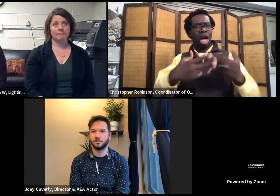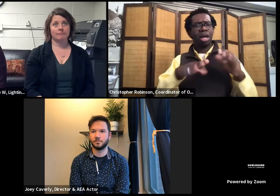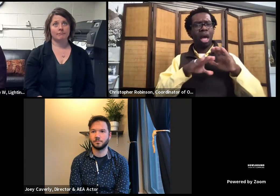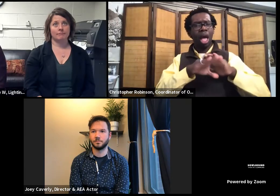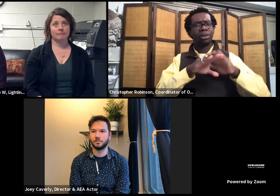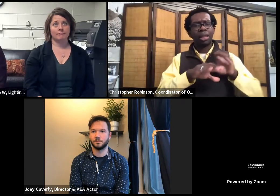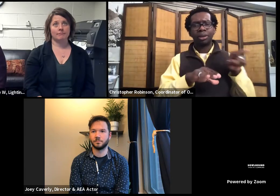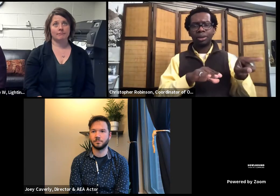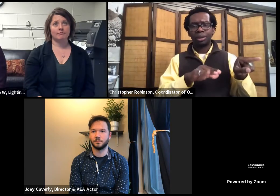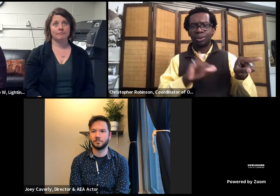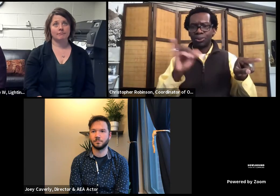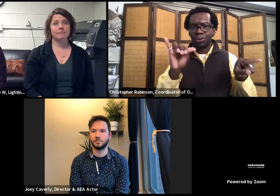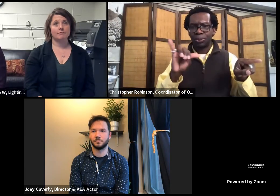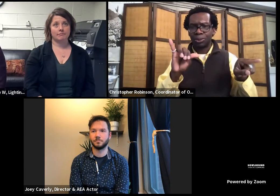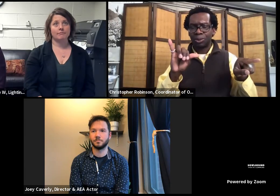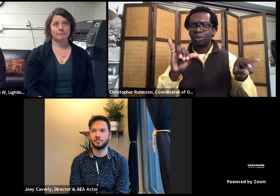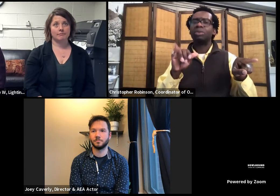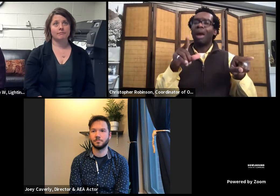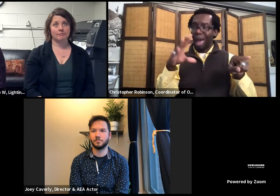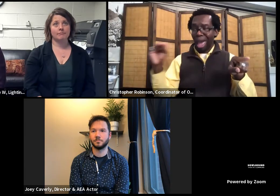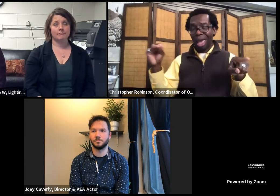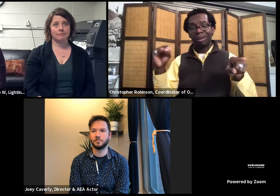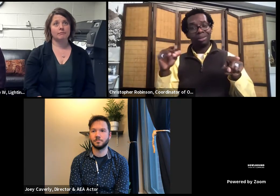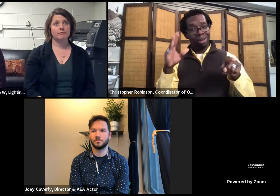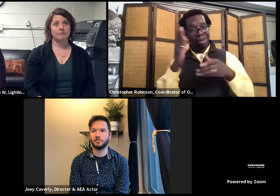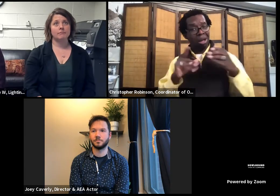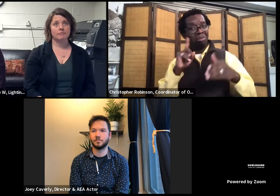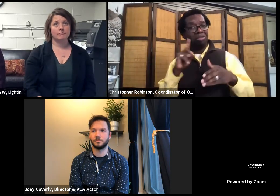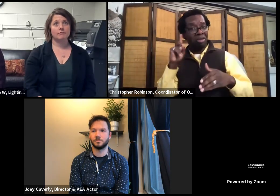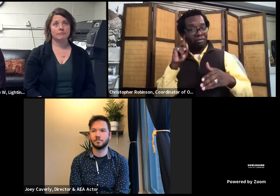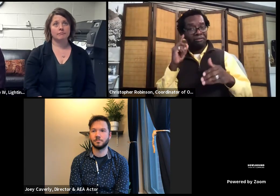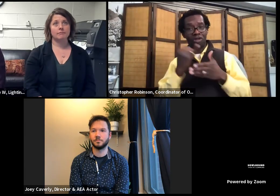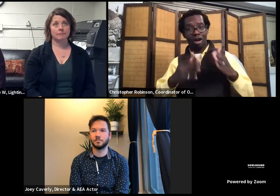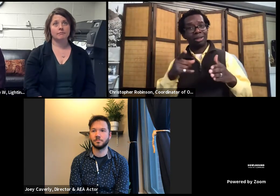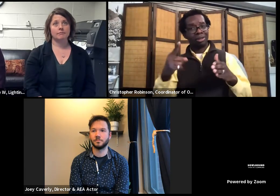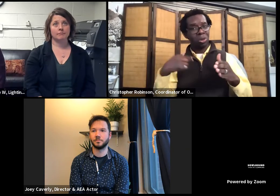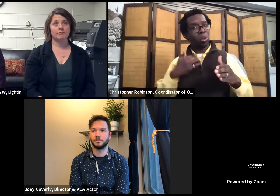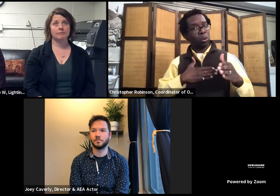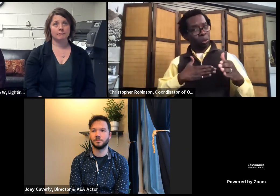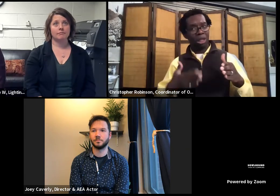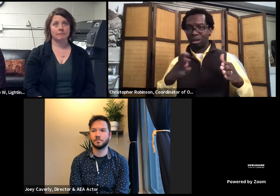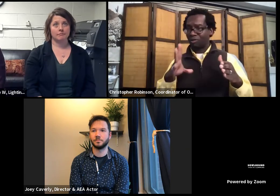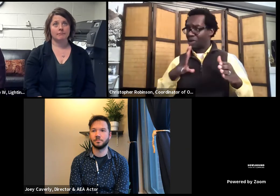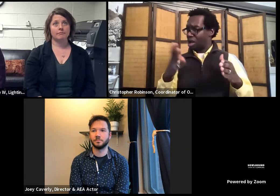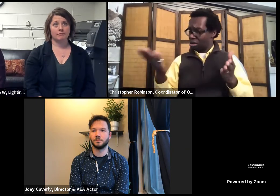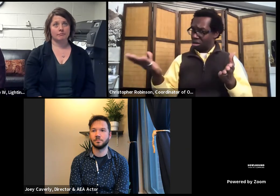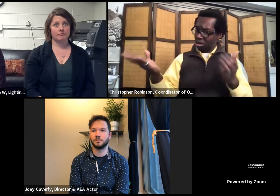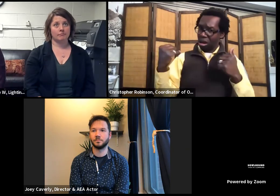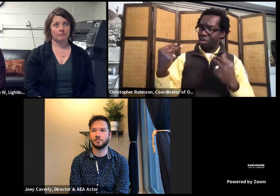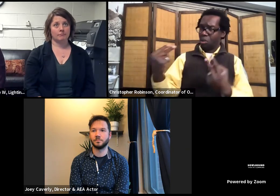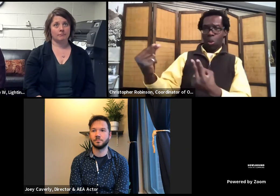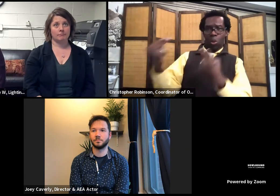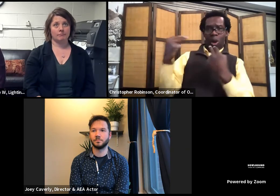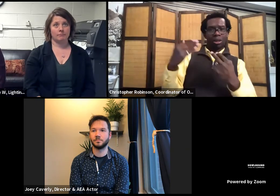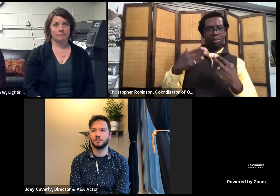fundraising for the theater company to provide access too. We could say that. I think a lot of deaf artists would be willing to come